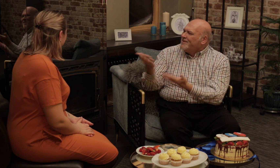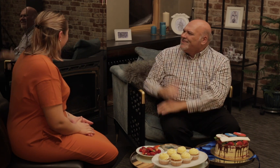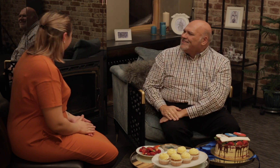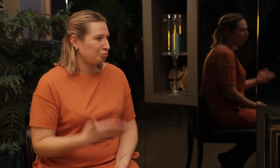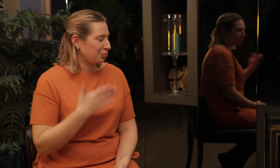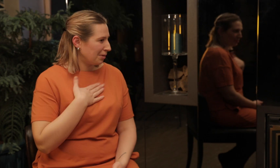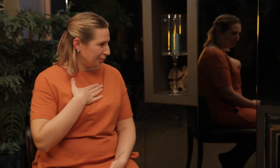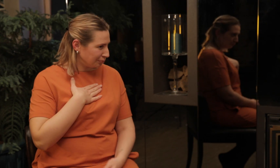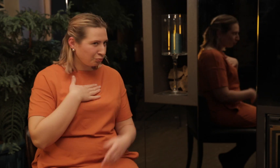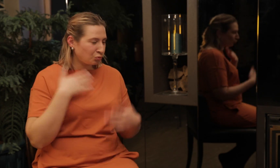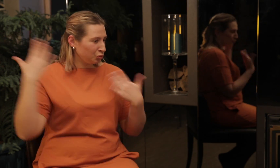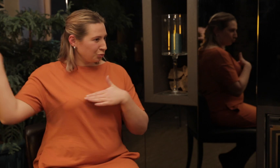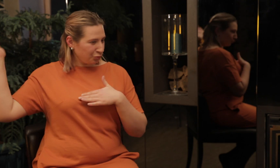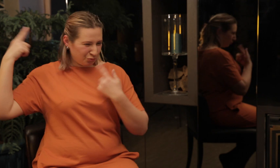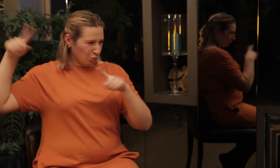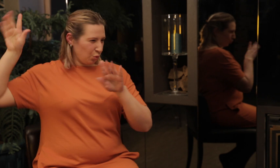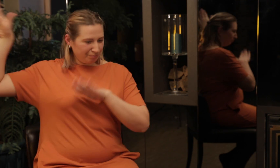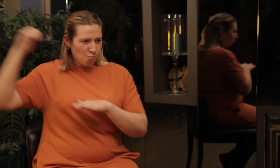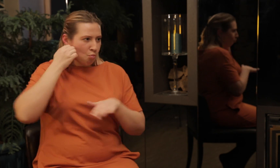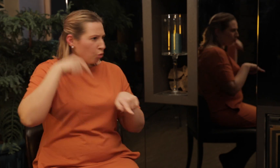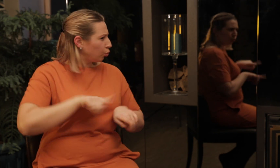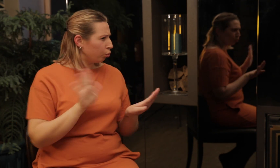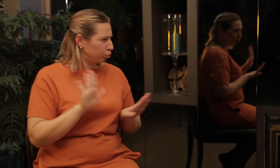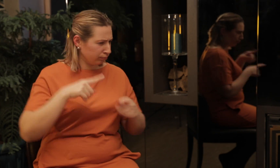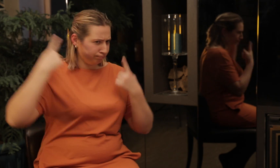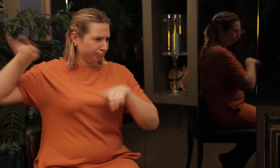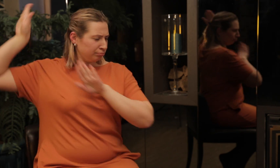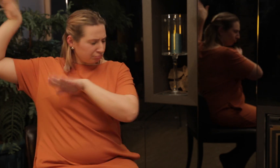I am not from Moscow;